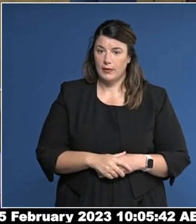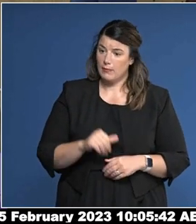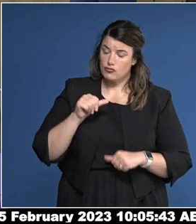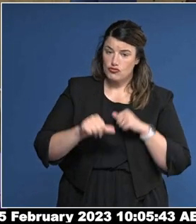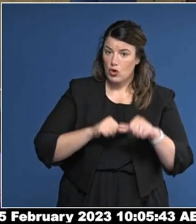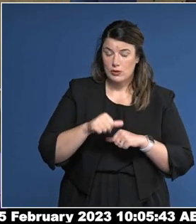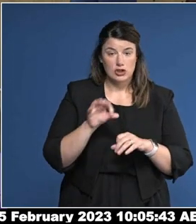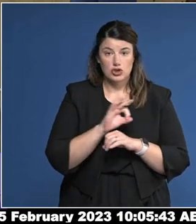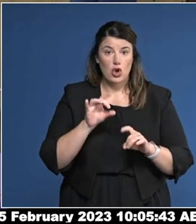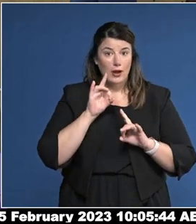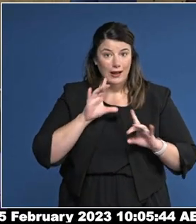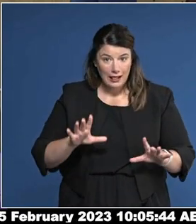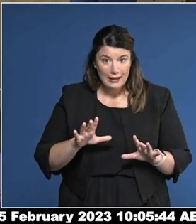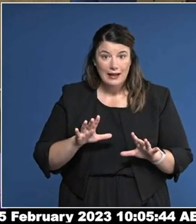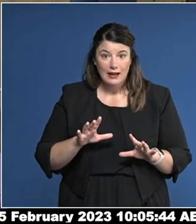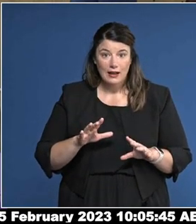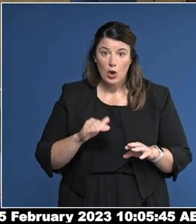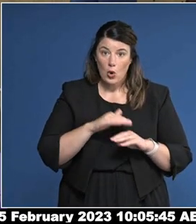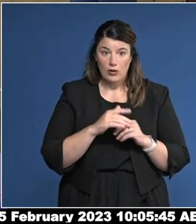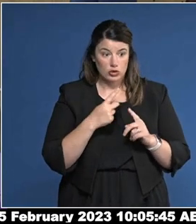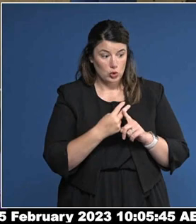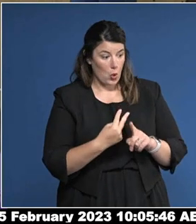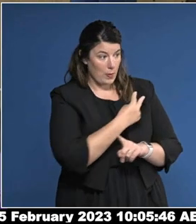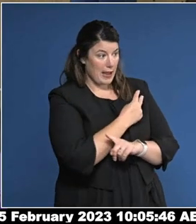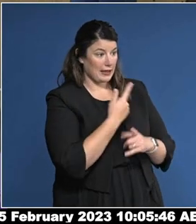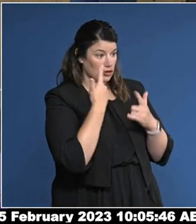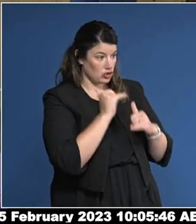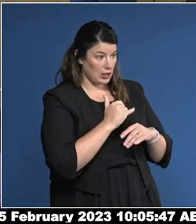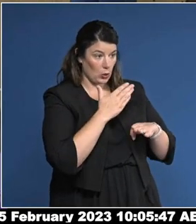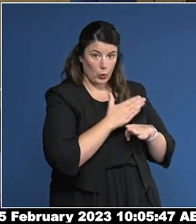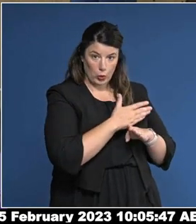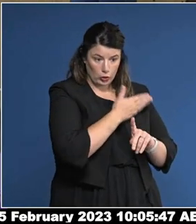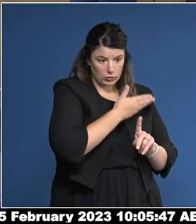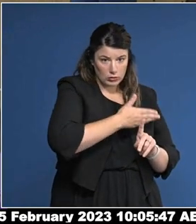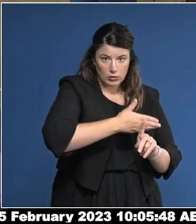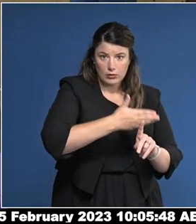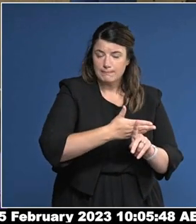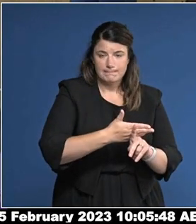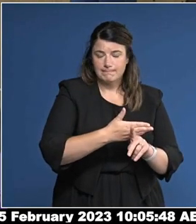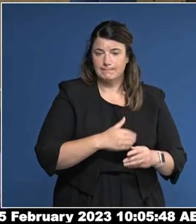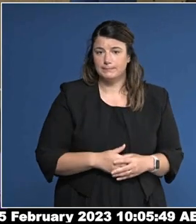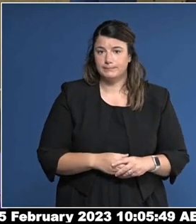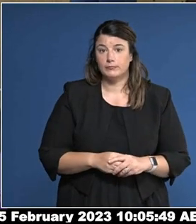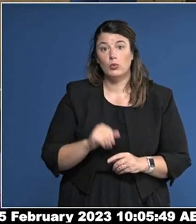suitability or work records of staff that it engaged; it did not have appropriately robust